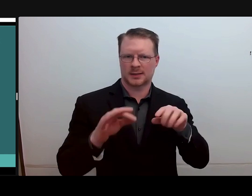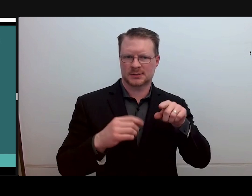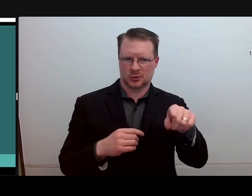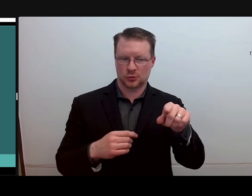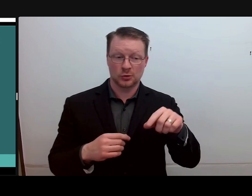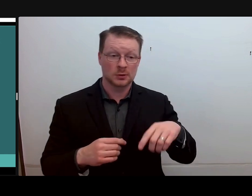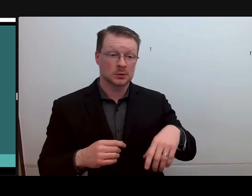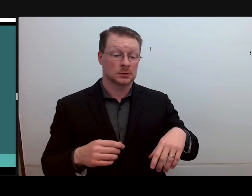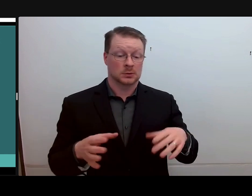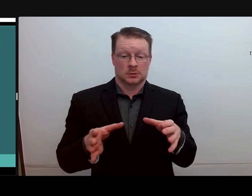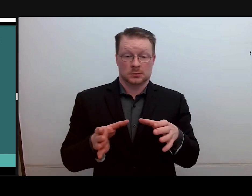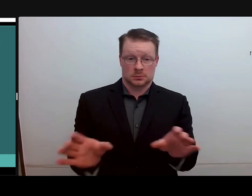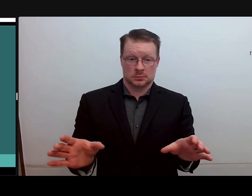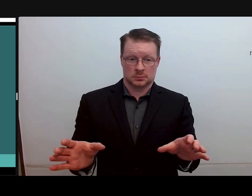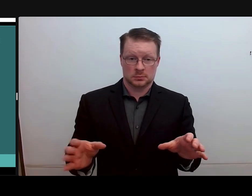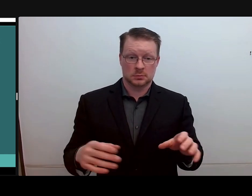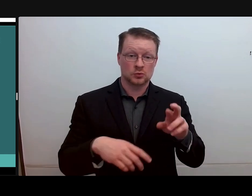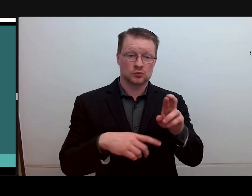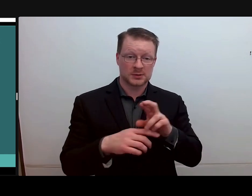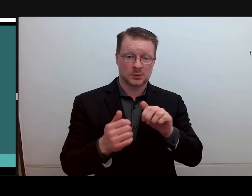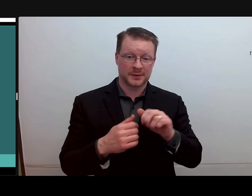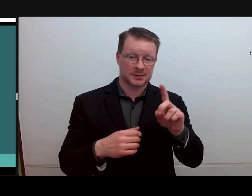these findings are even more strong.